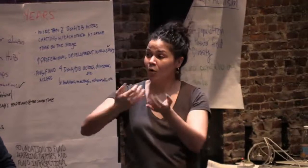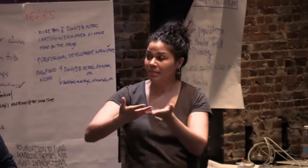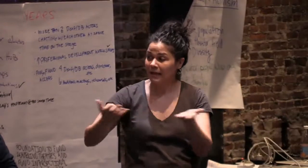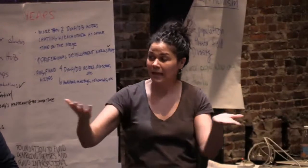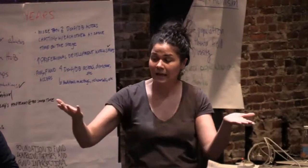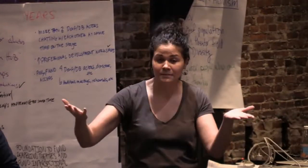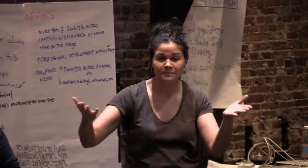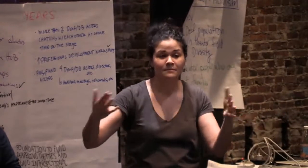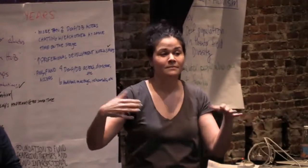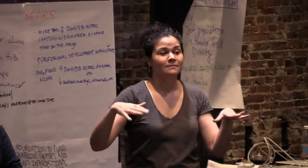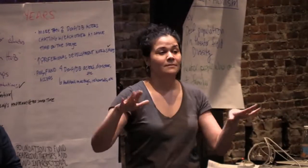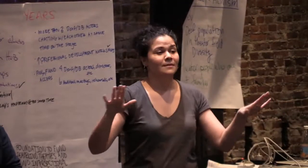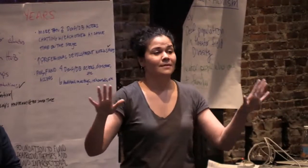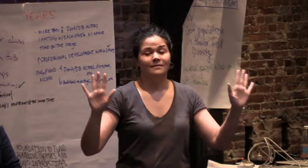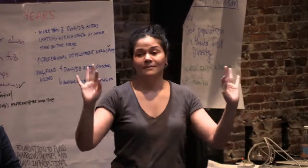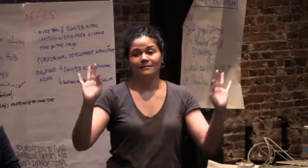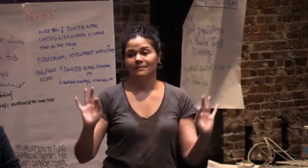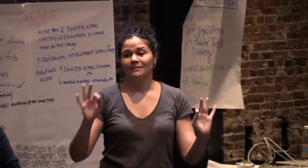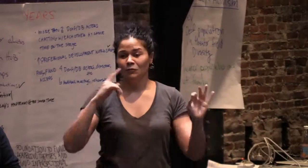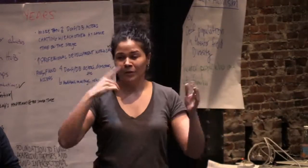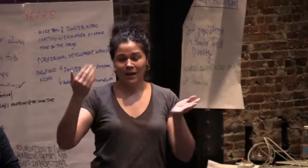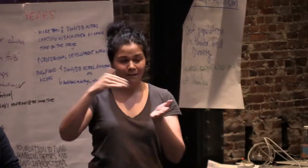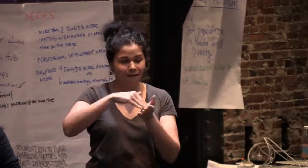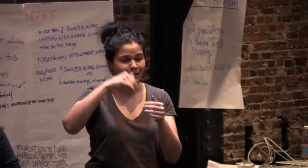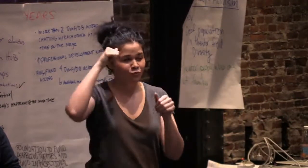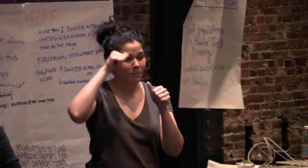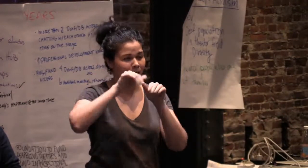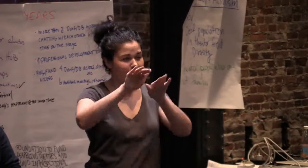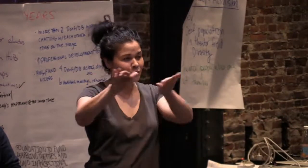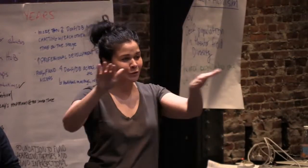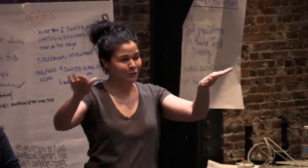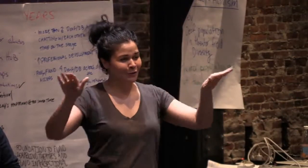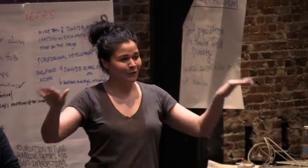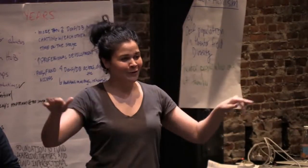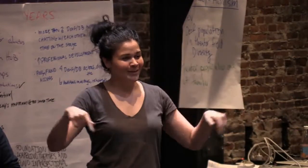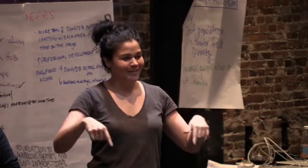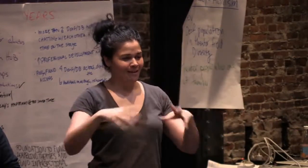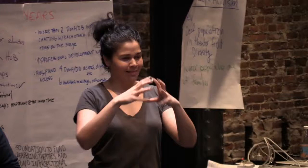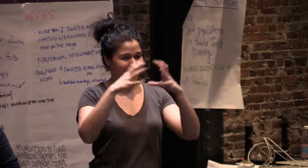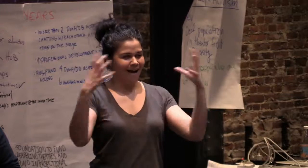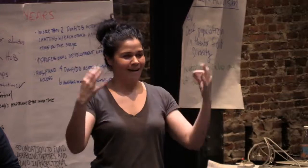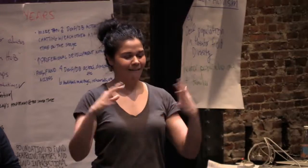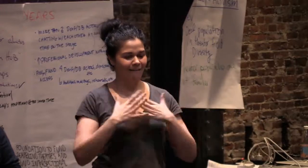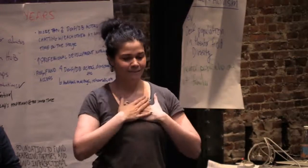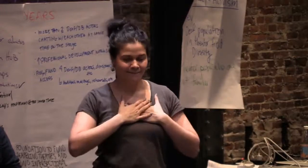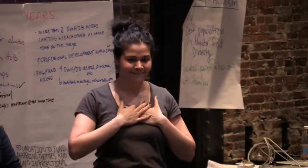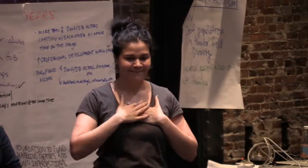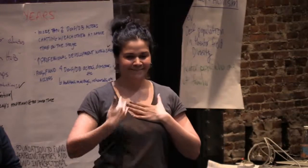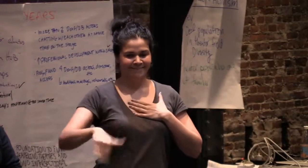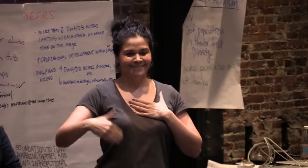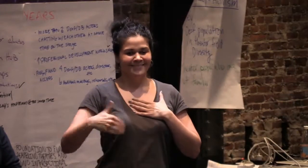Remember to take your things from the altar, and just again, I'd like to remind all of us